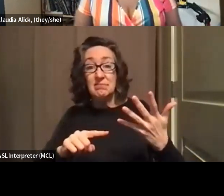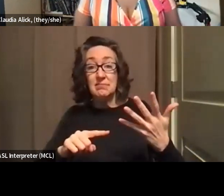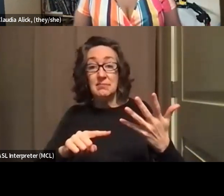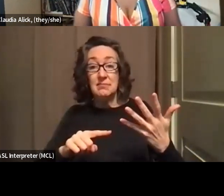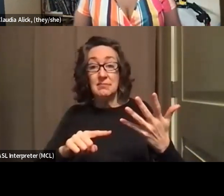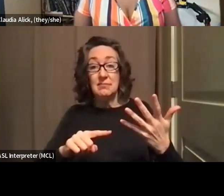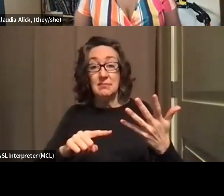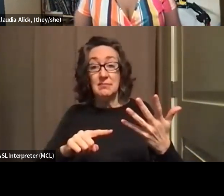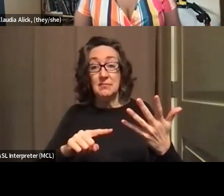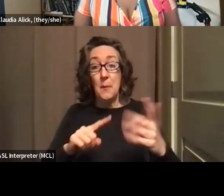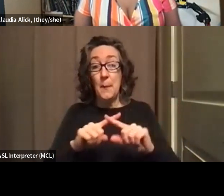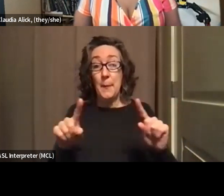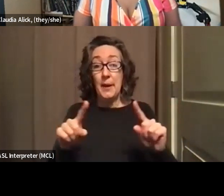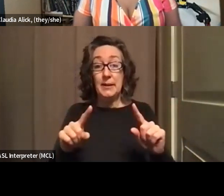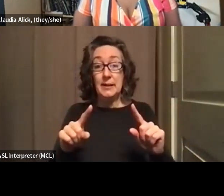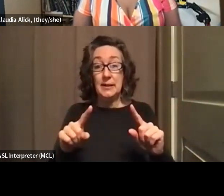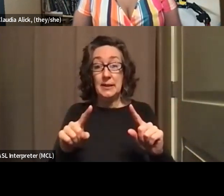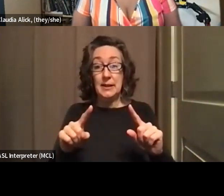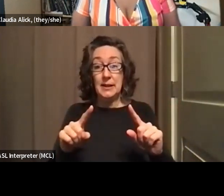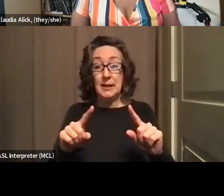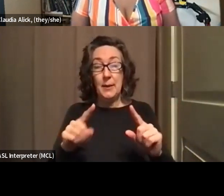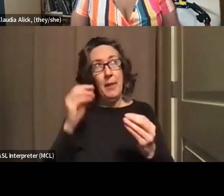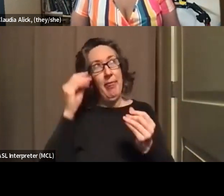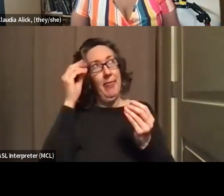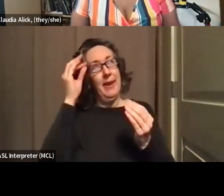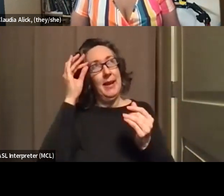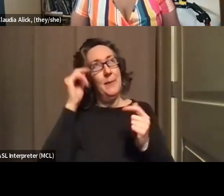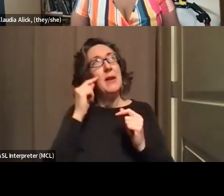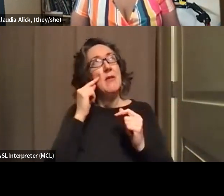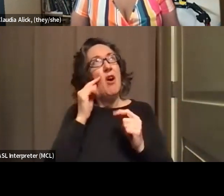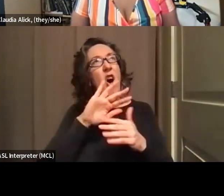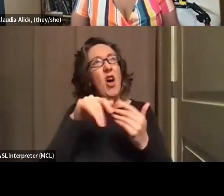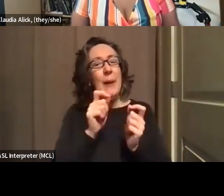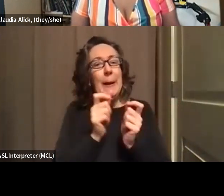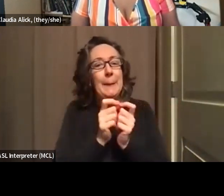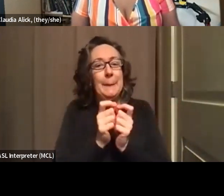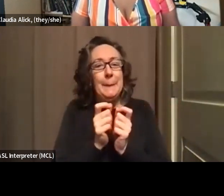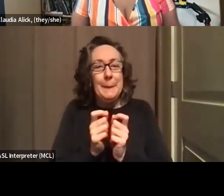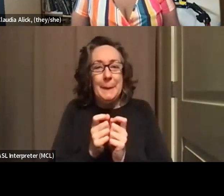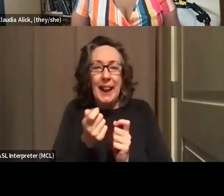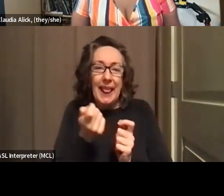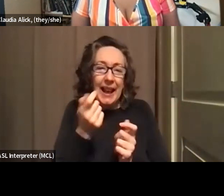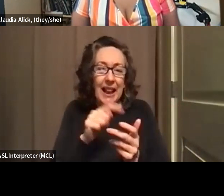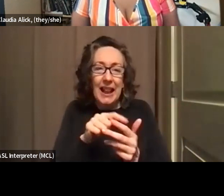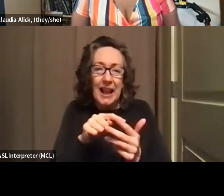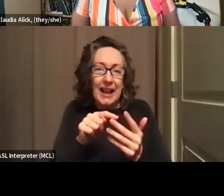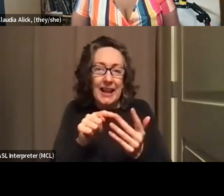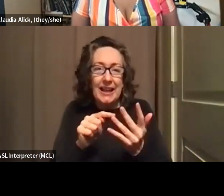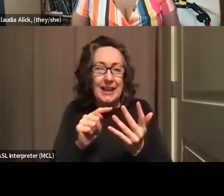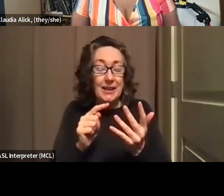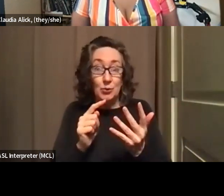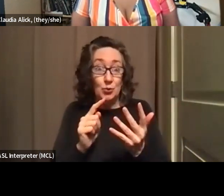Just thinking of all the little things that kind of might be overlooked.